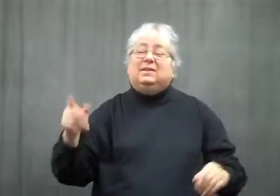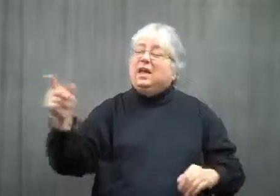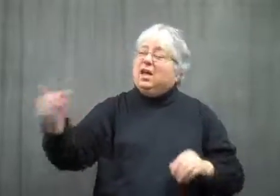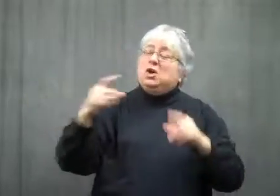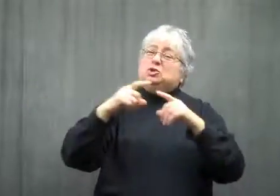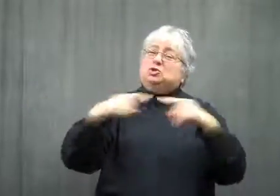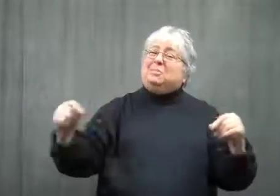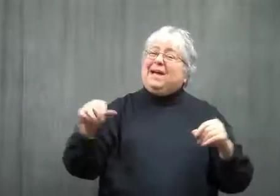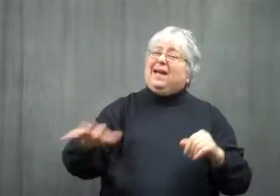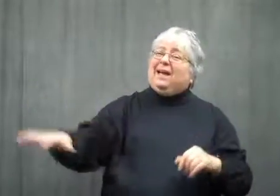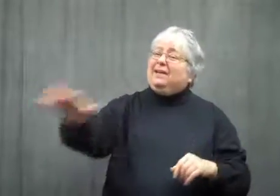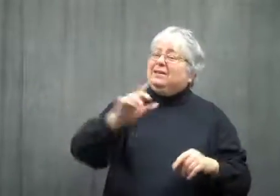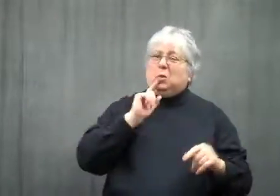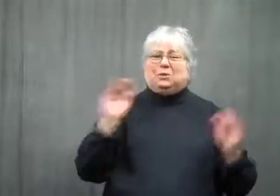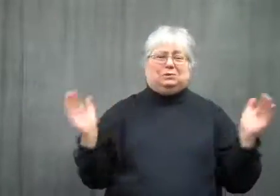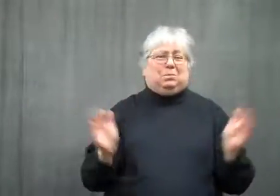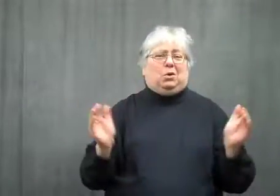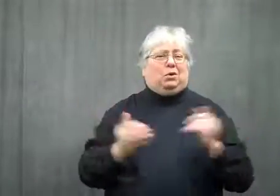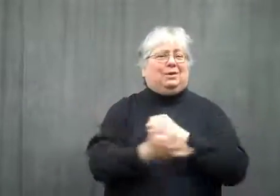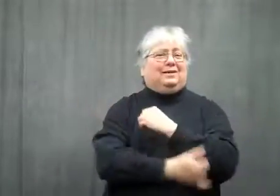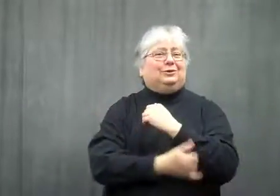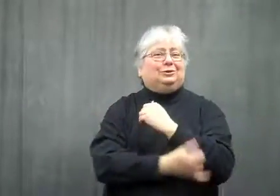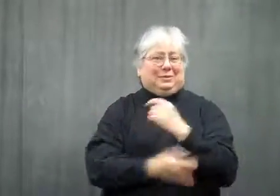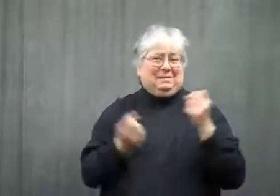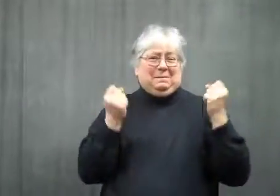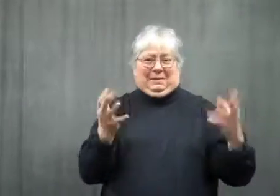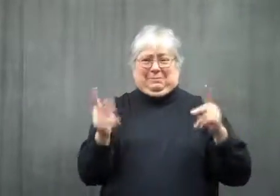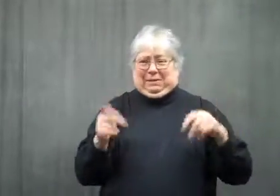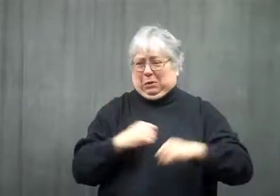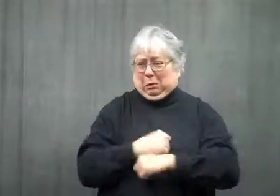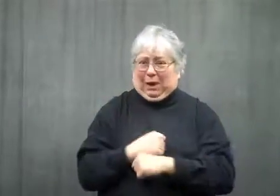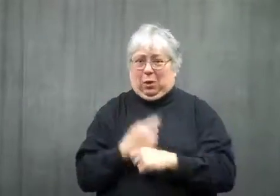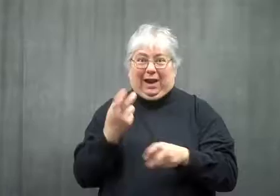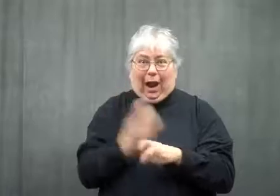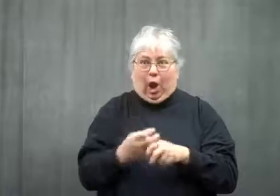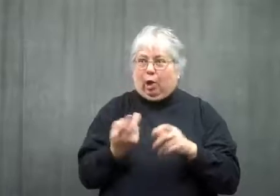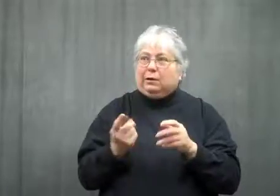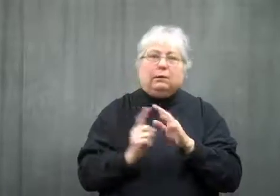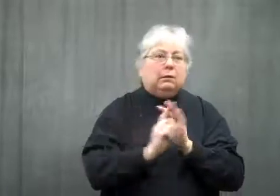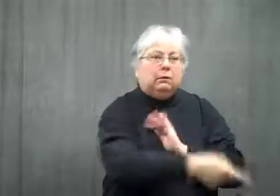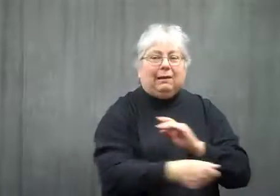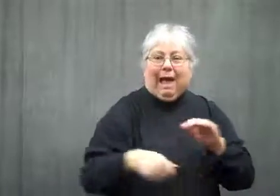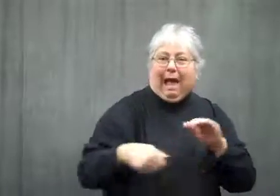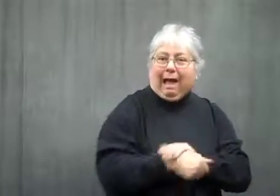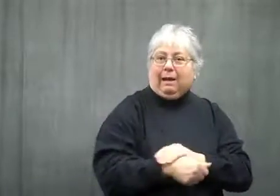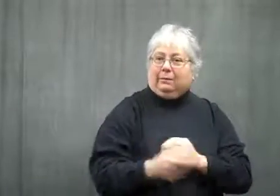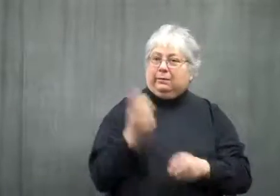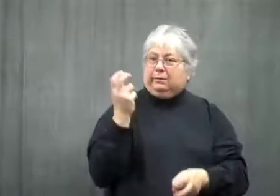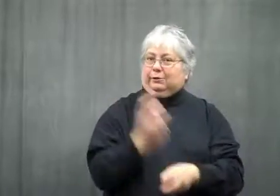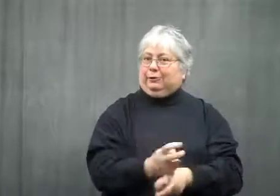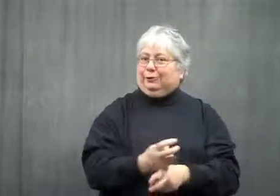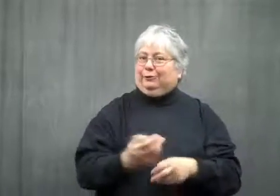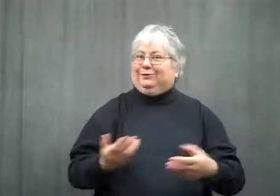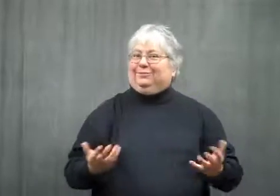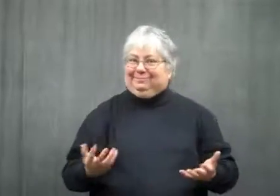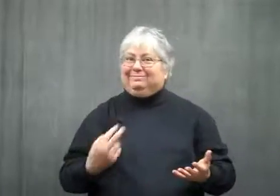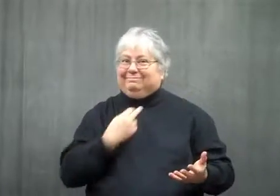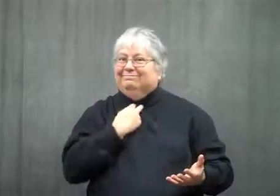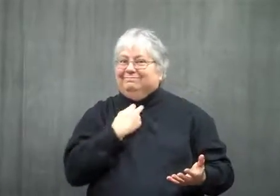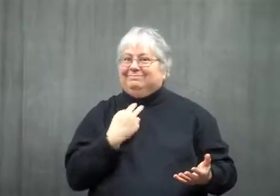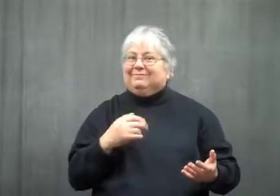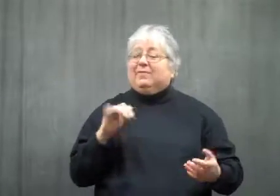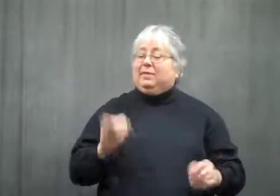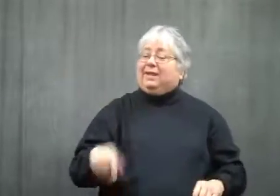Japan is a small country with a dense population. It's hard to run away and hide.